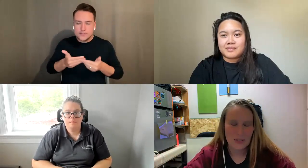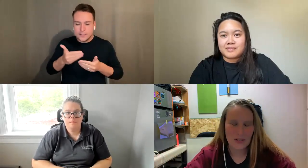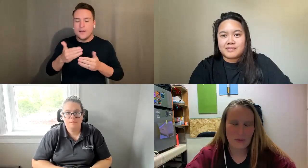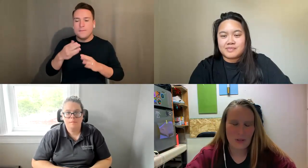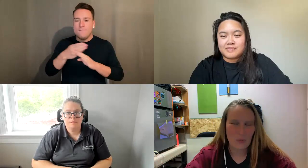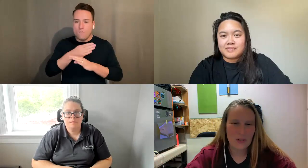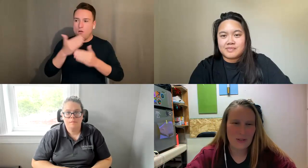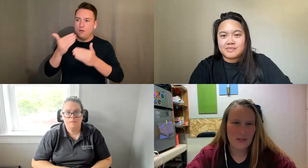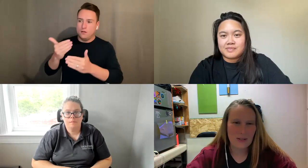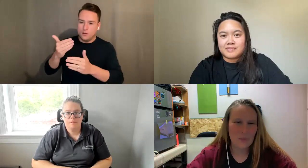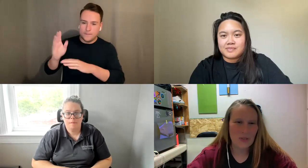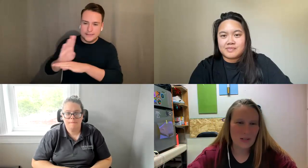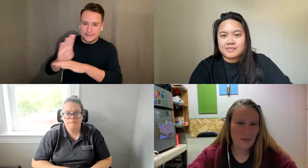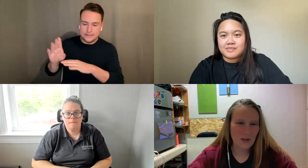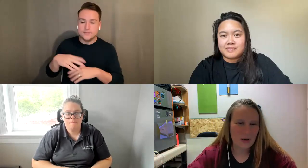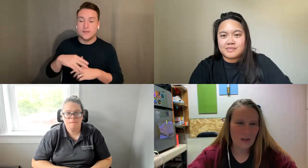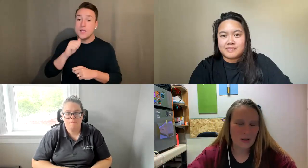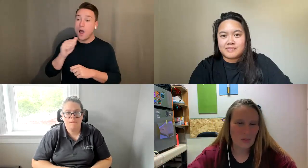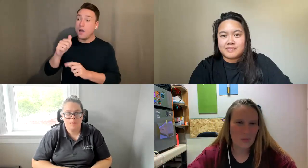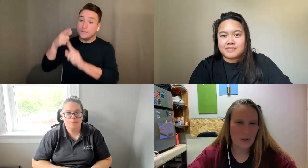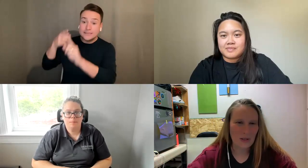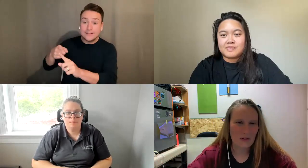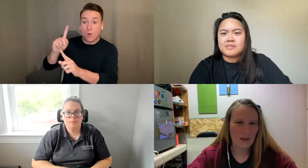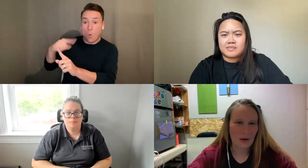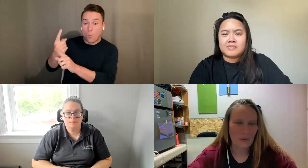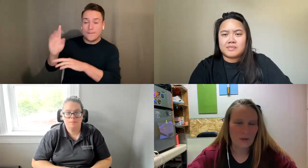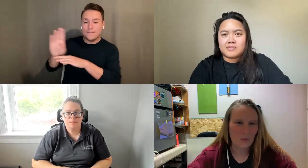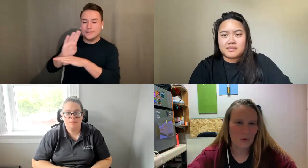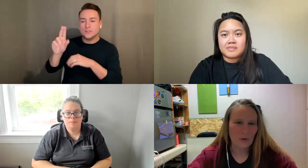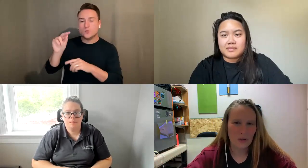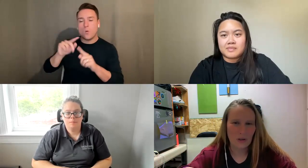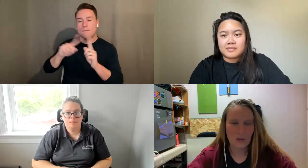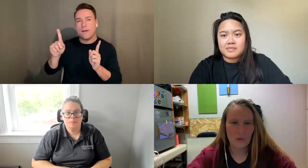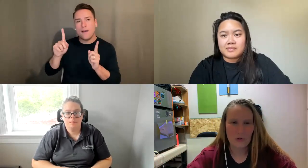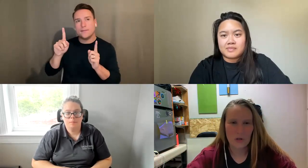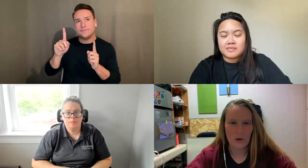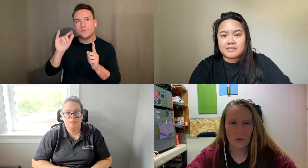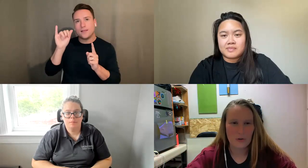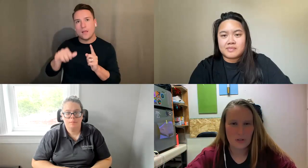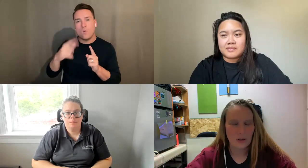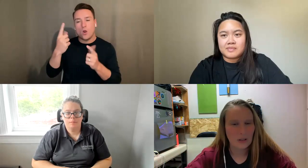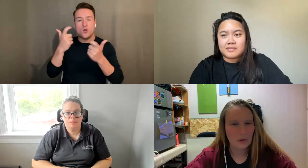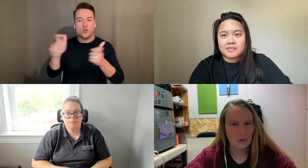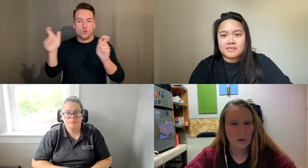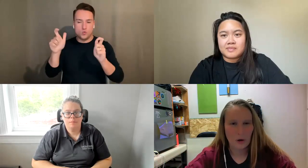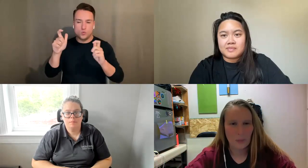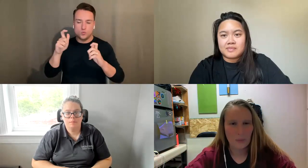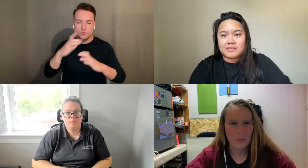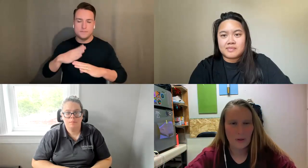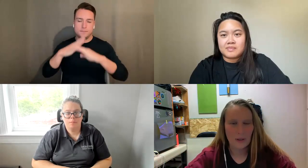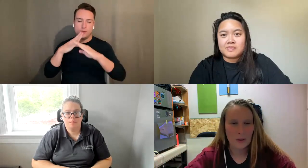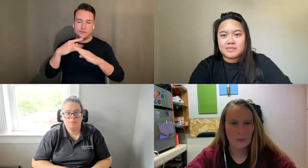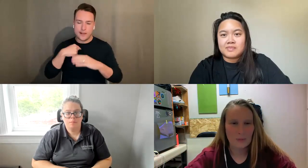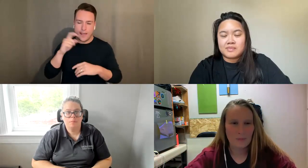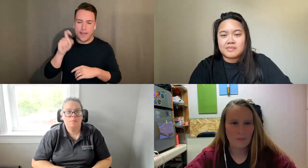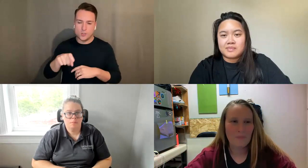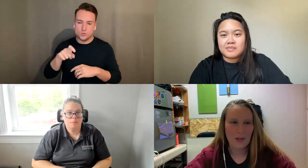So it's not really business specific but that was one of the huge hurdles that I had to overcome.